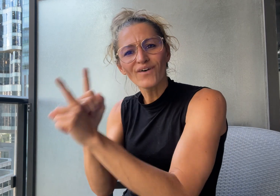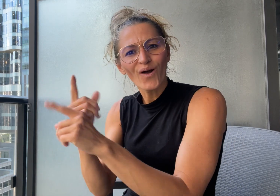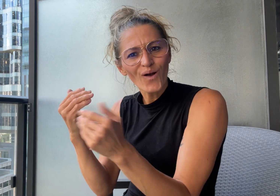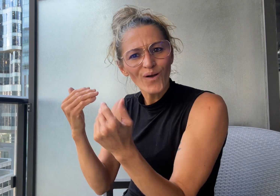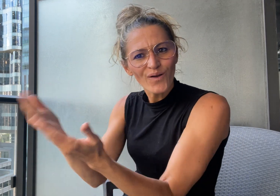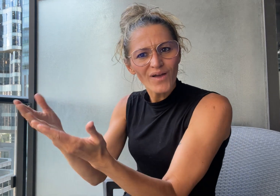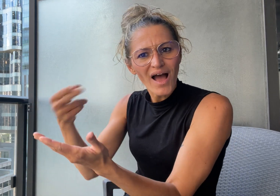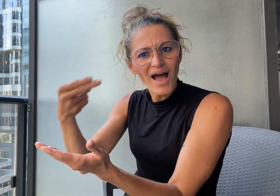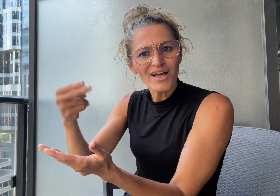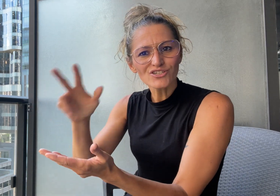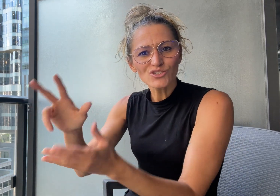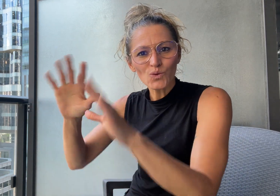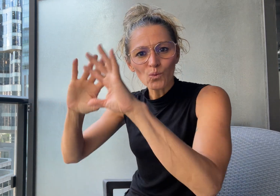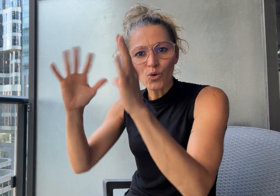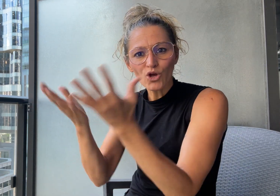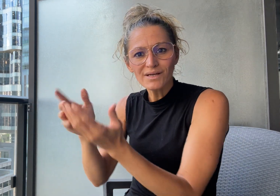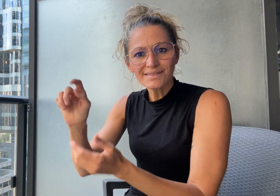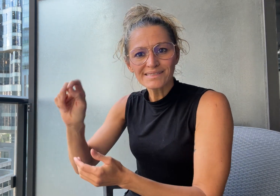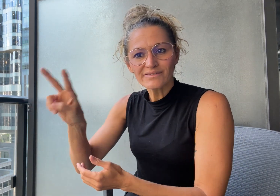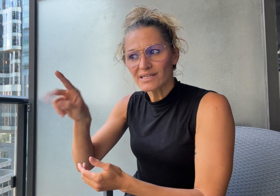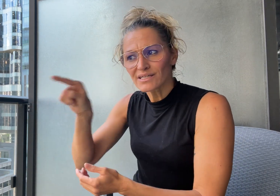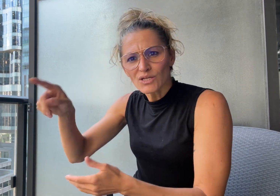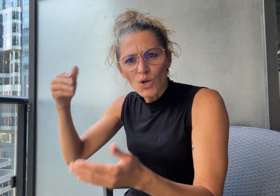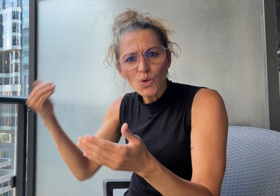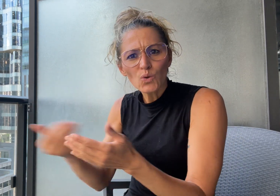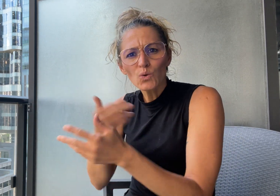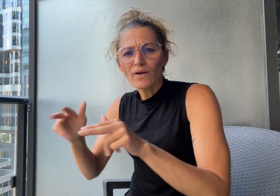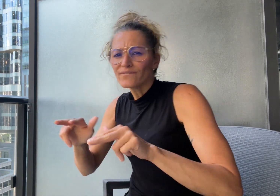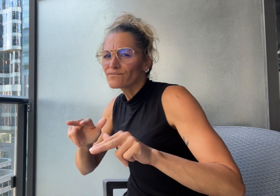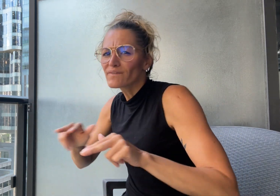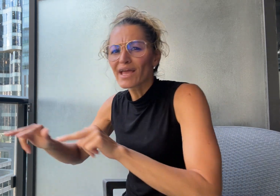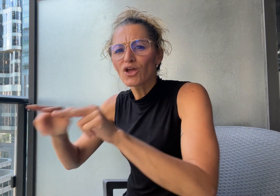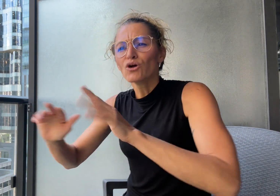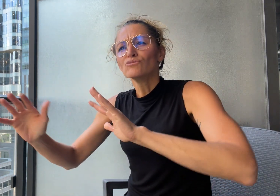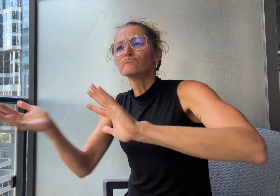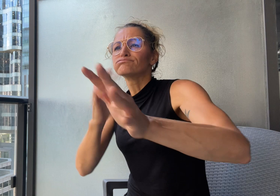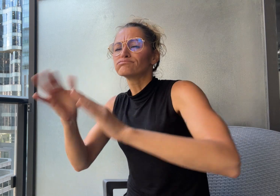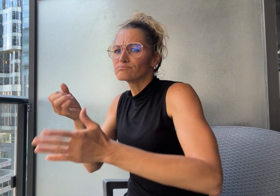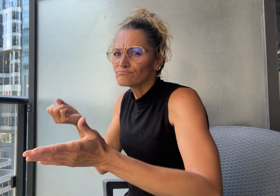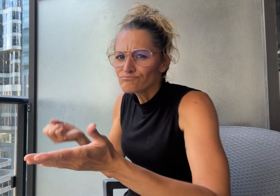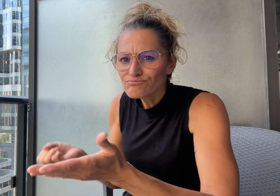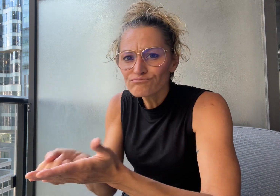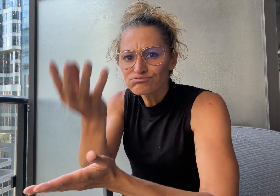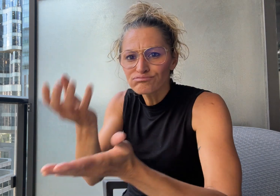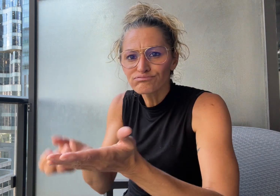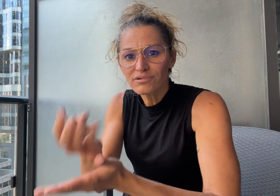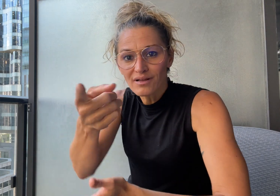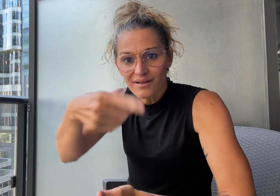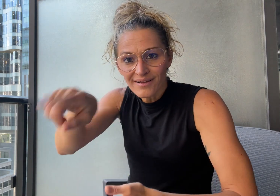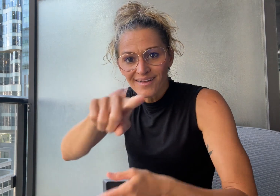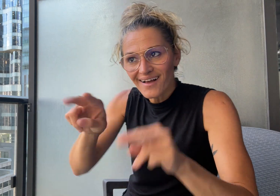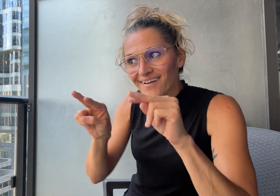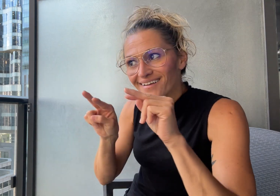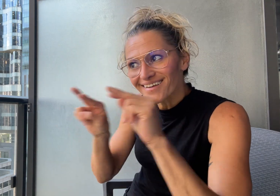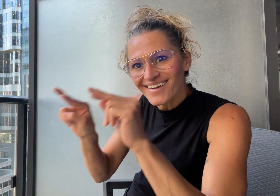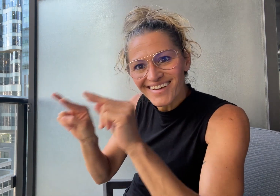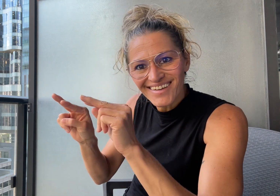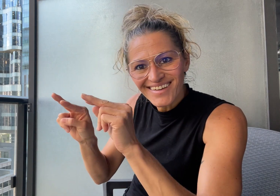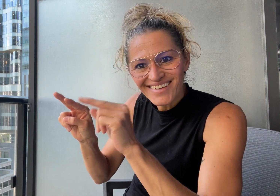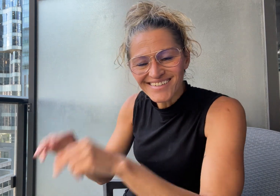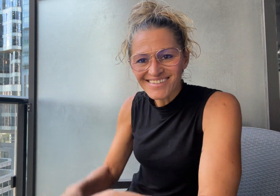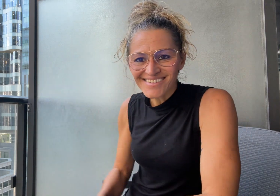H3 World TV to get new video updates!